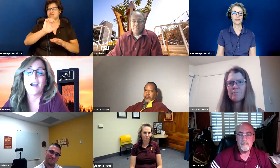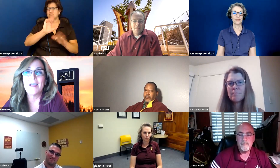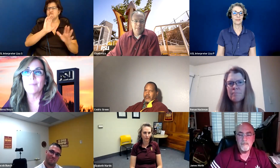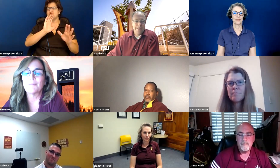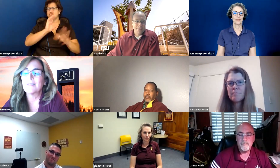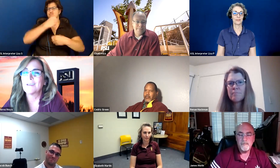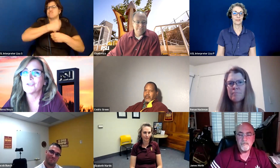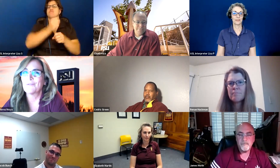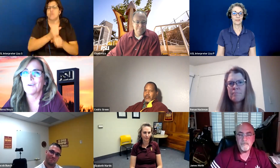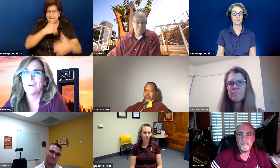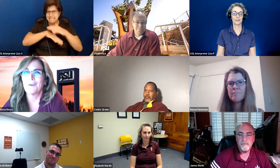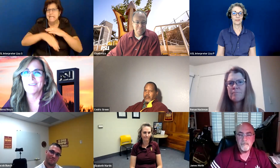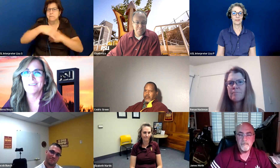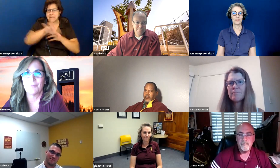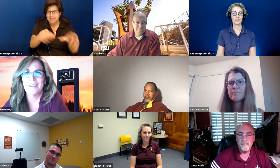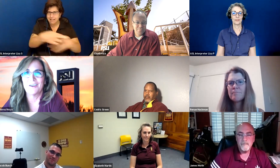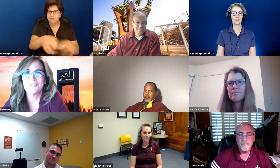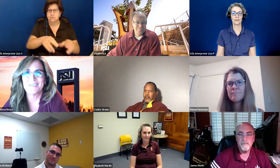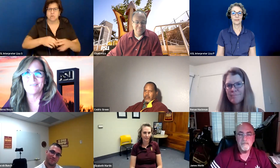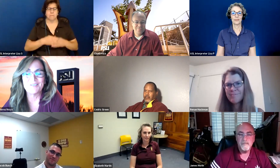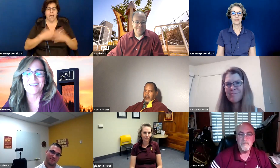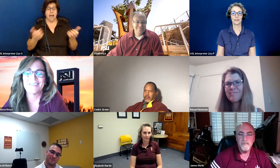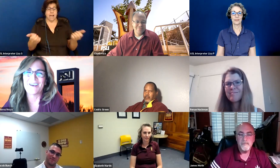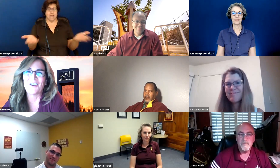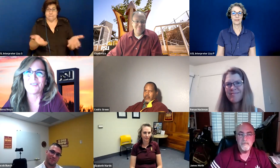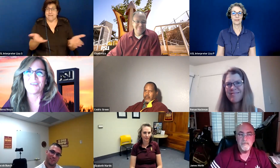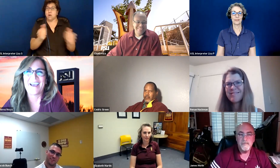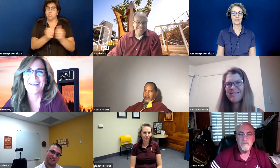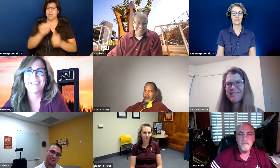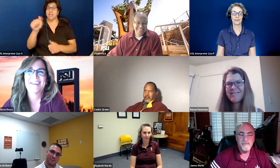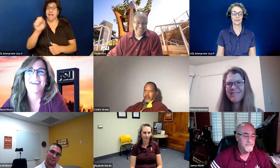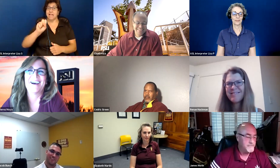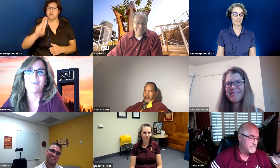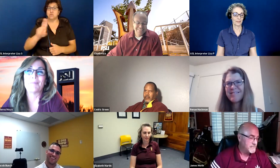I have been with ASU for only three years. It feels like a lot longer than that,